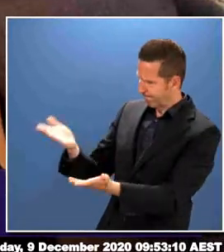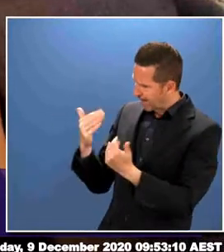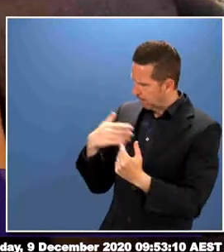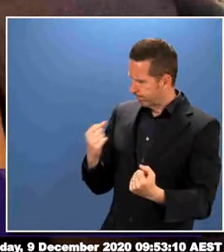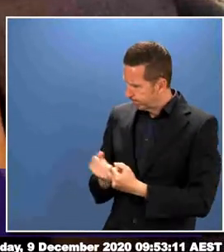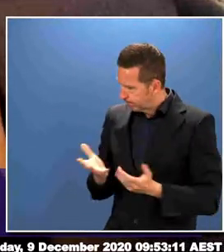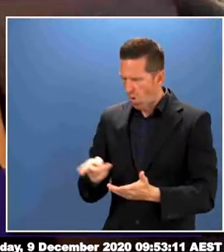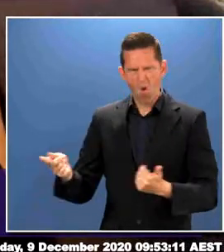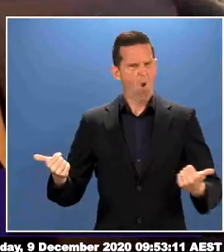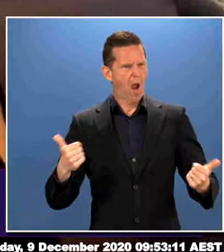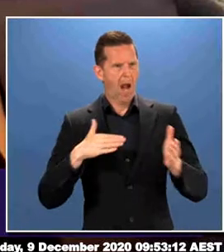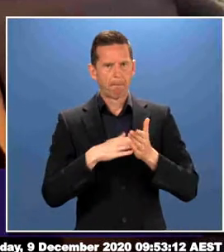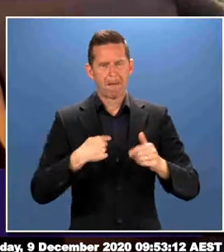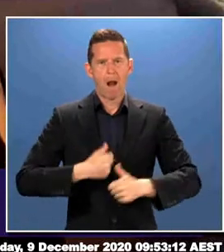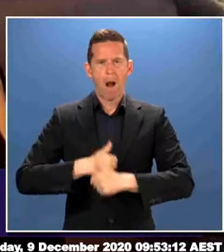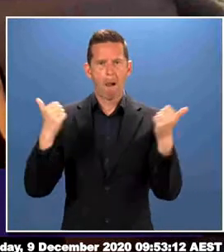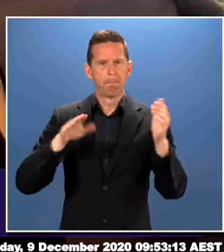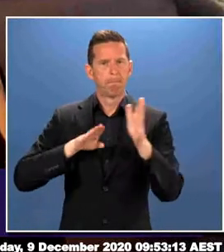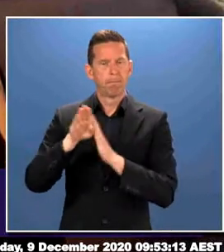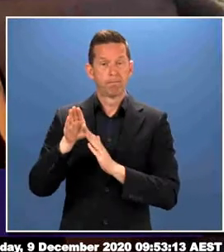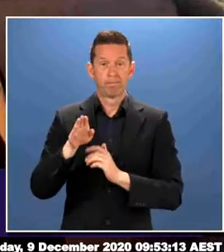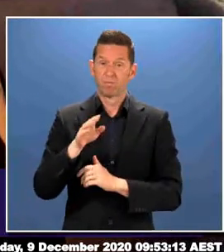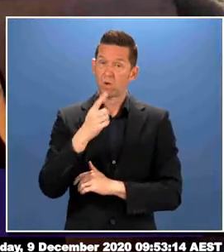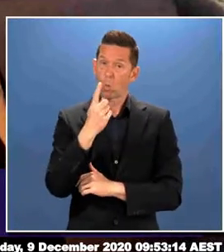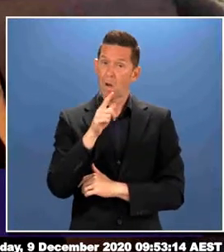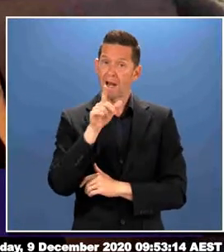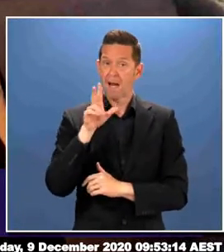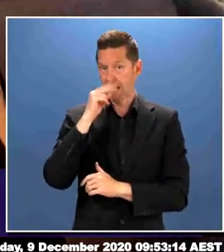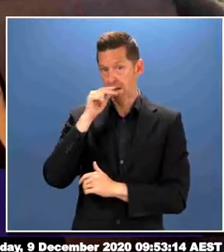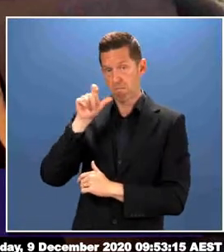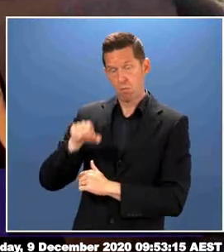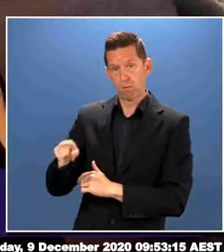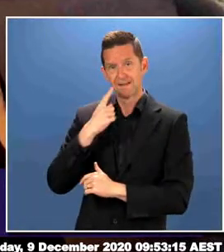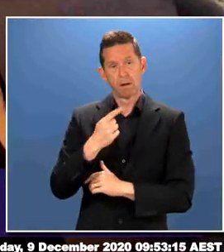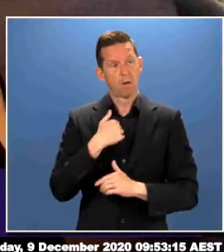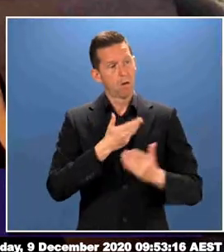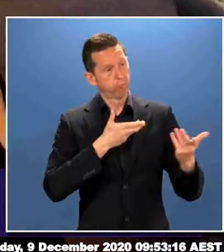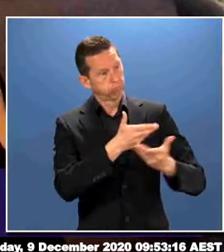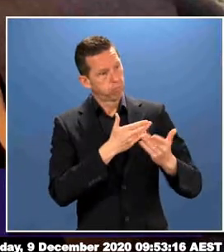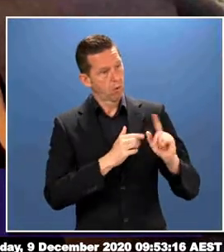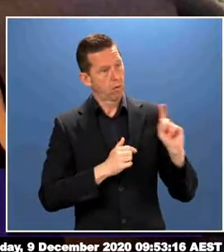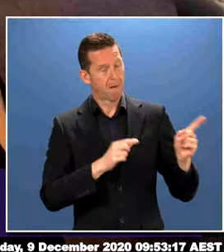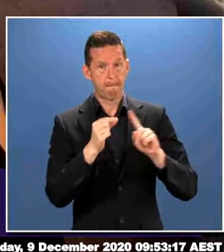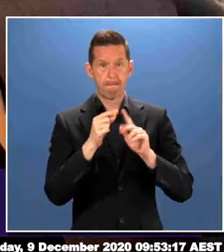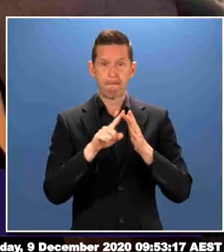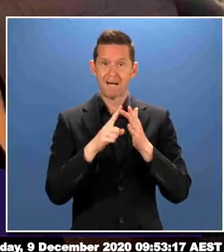One young person said: Being able to talk to a peer worker who is around the same age is really important.